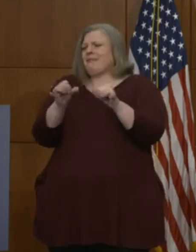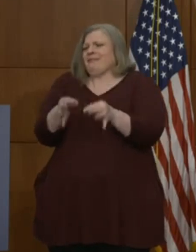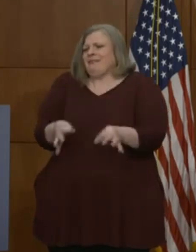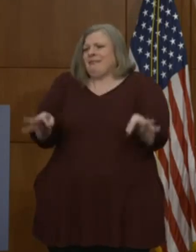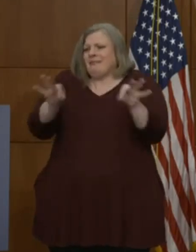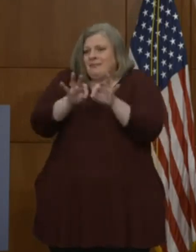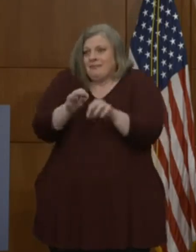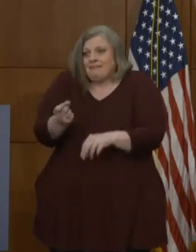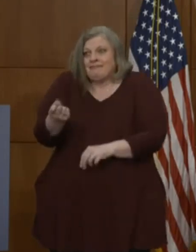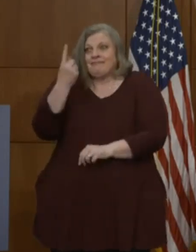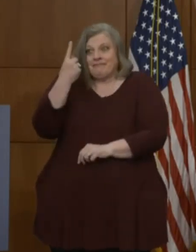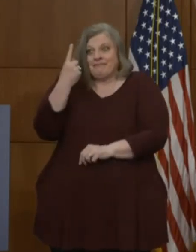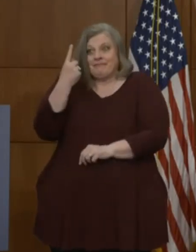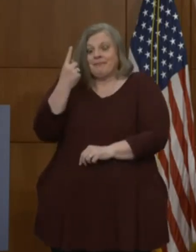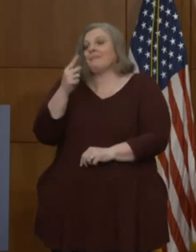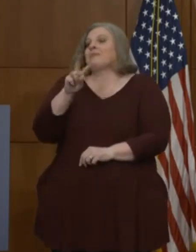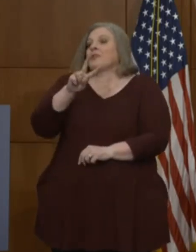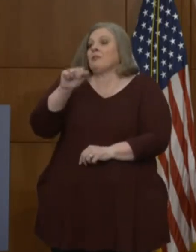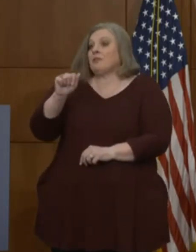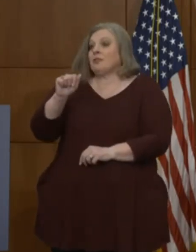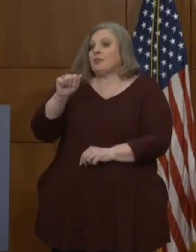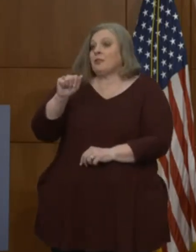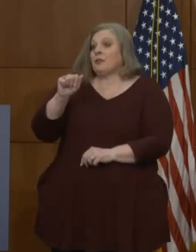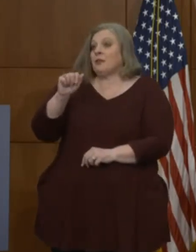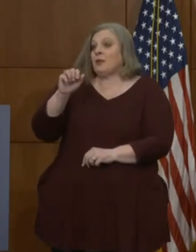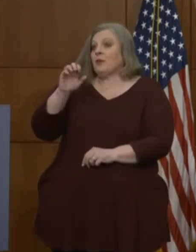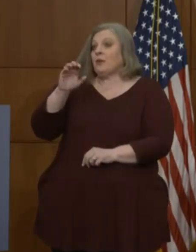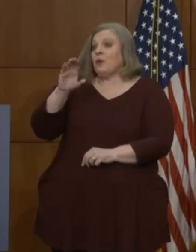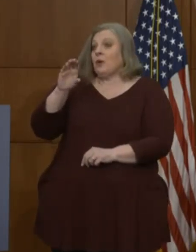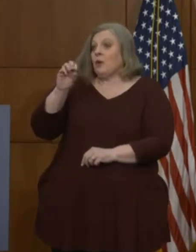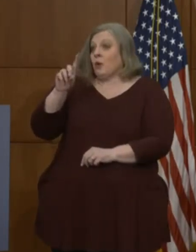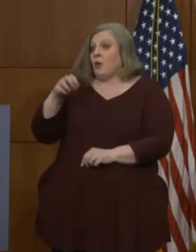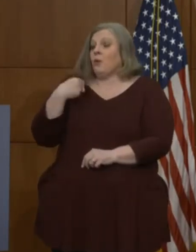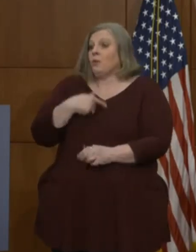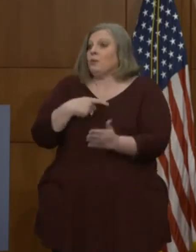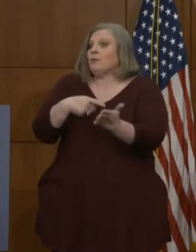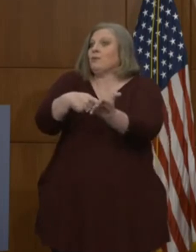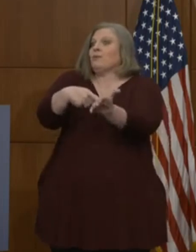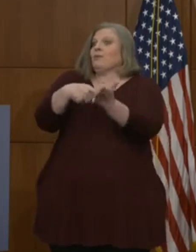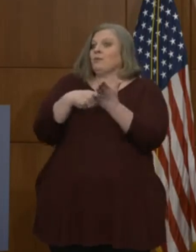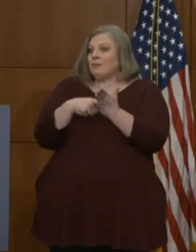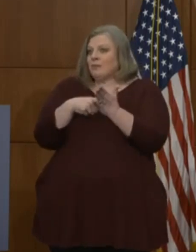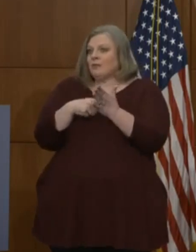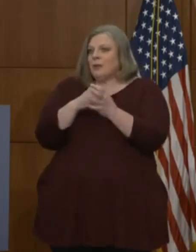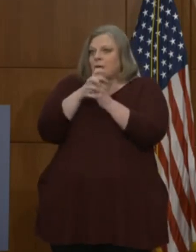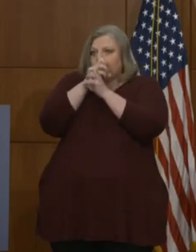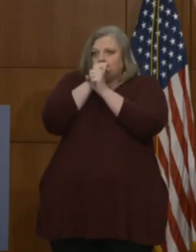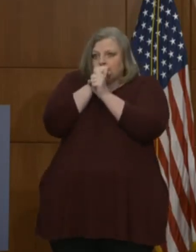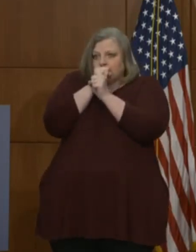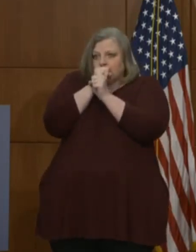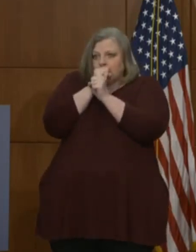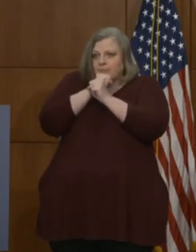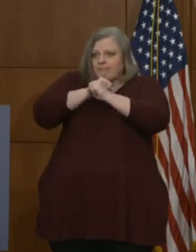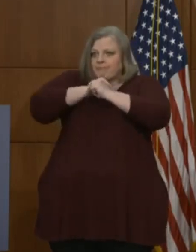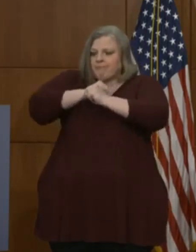IMPROVE- THAT- WITH THAT CONTEXT SO IT’S IMPORTANT TO CONTEXT SO IT’S IMPORTANT TO UNDERSTAND THAT BY- VIRGINIA UNDERSTAND THAT BY- VIRGINIA CODE WE ARE REQUIRED TO PROTECT